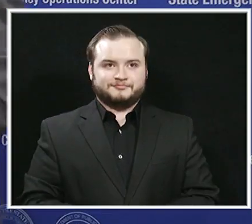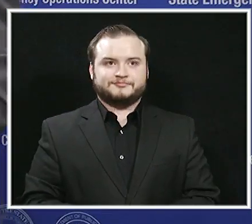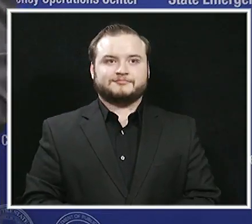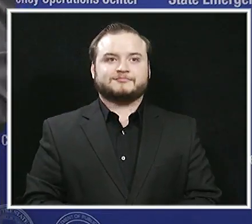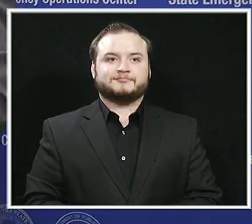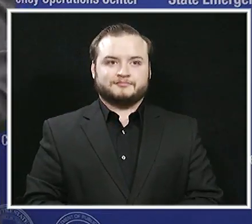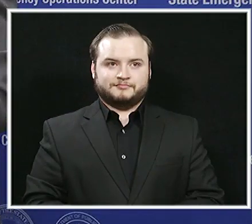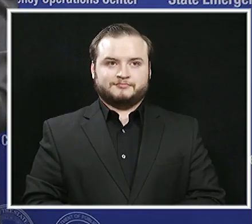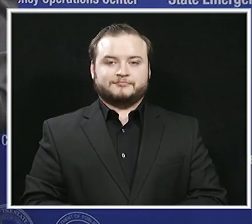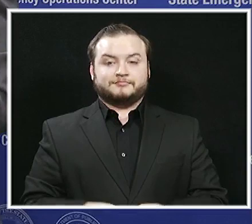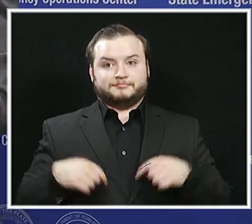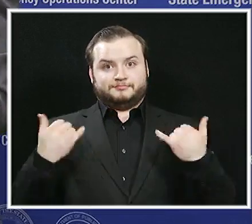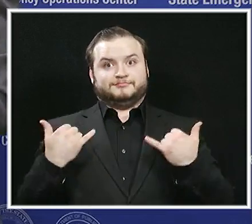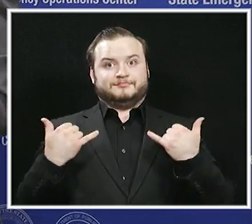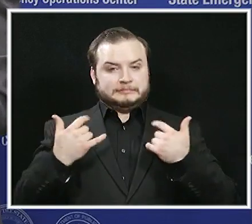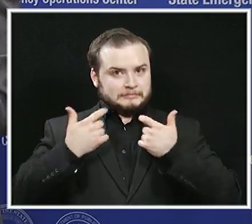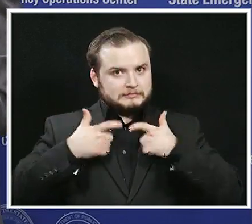Woops, I'll go back one. This is a big step too.